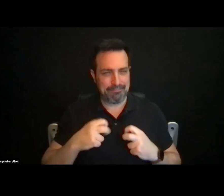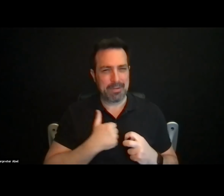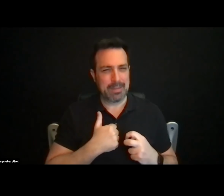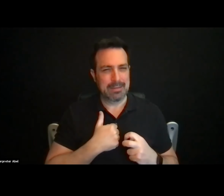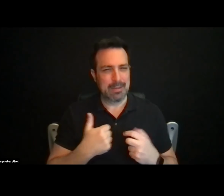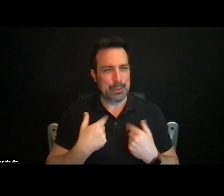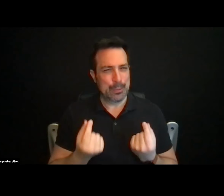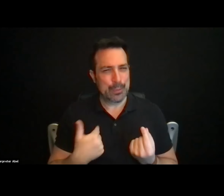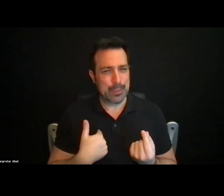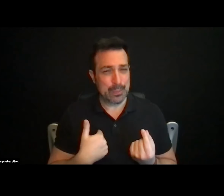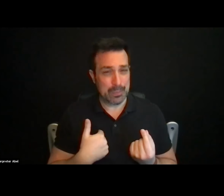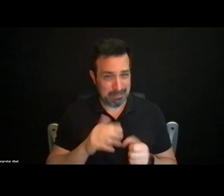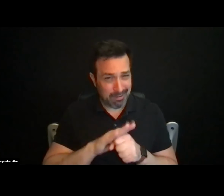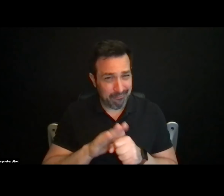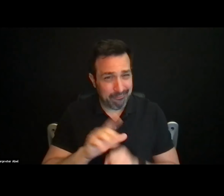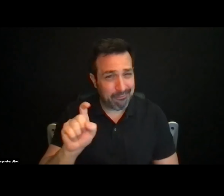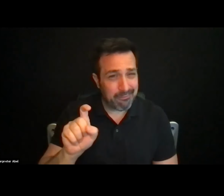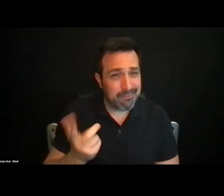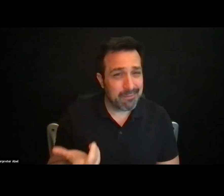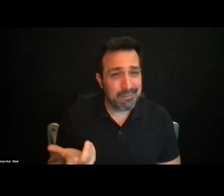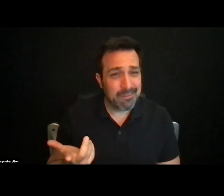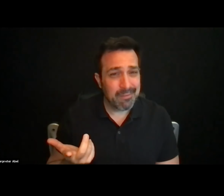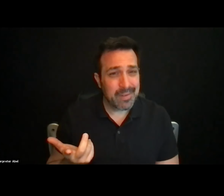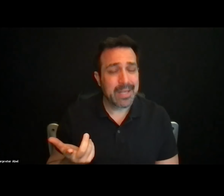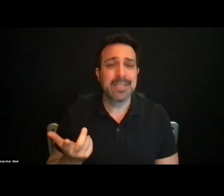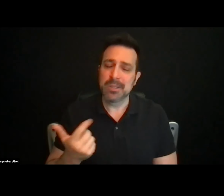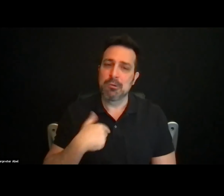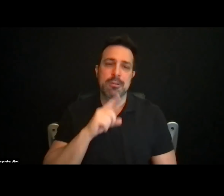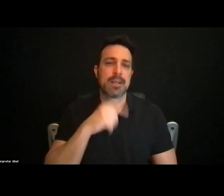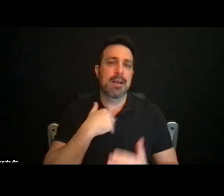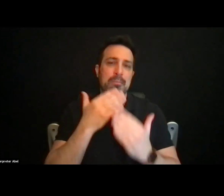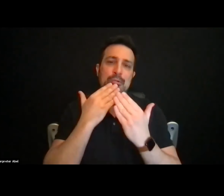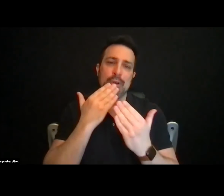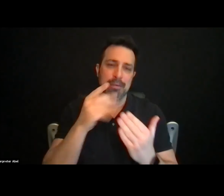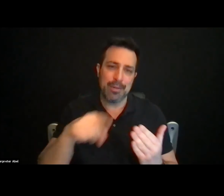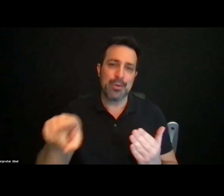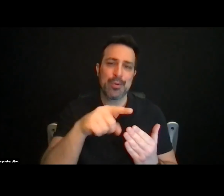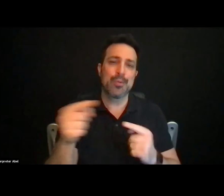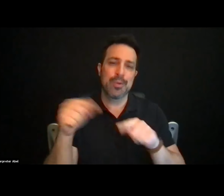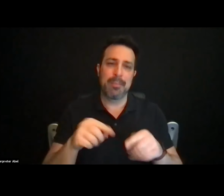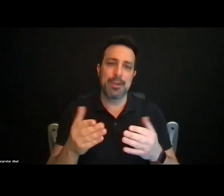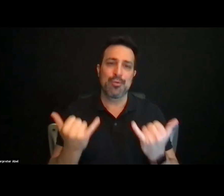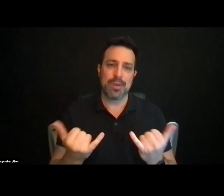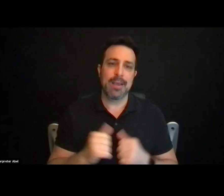injustice. Sometimes we also turn away because we don't know what to do. I have faced these questions myself. What can I do